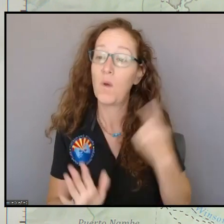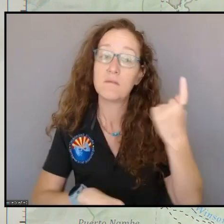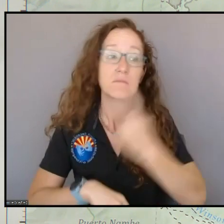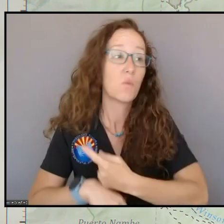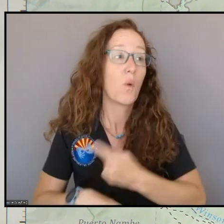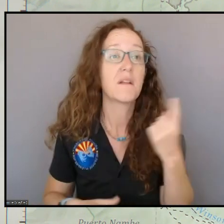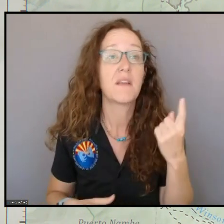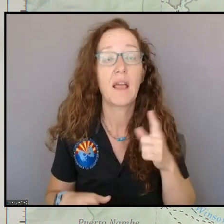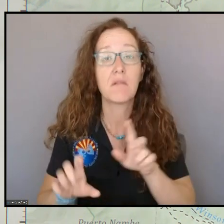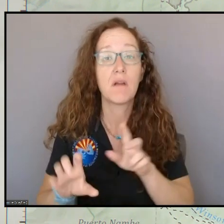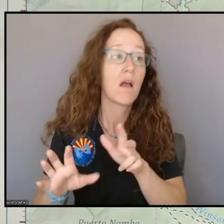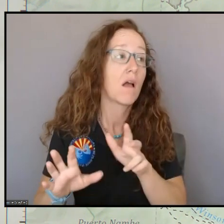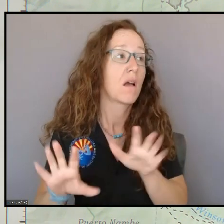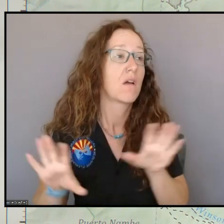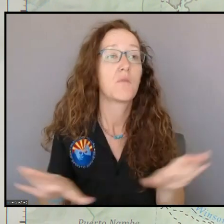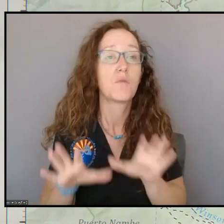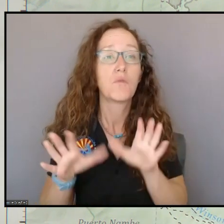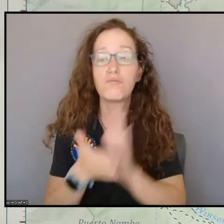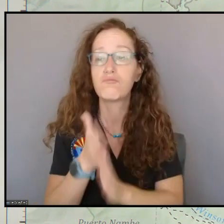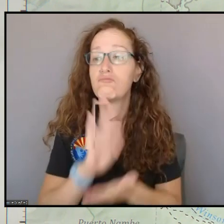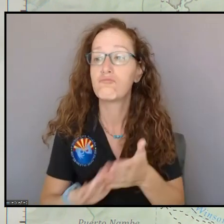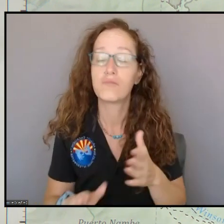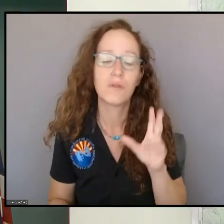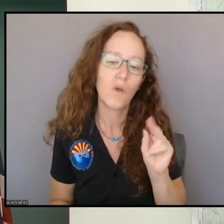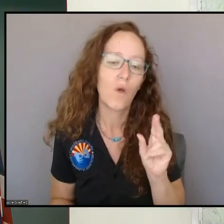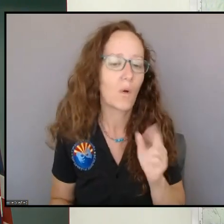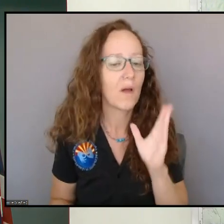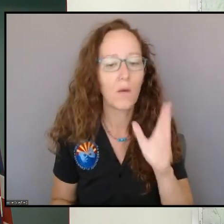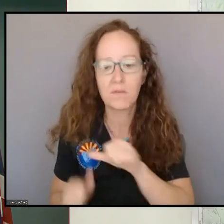over multiple days, multiple shifts probably. You know,